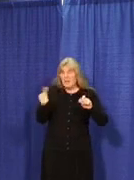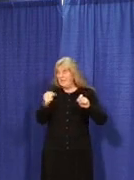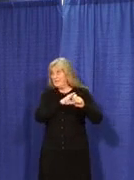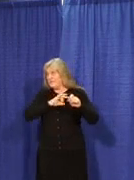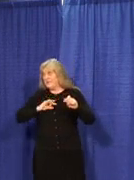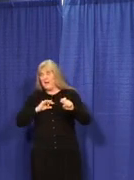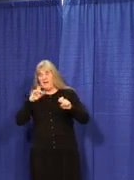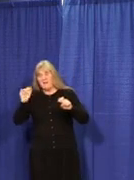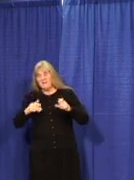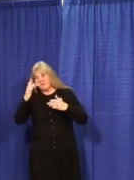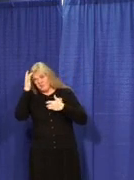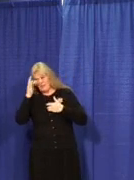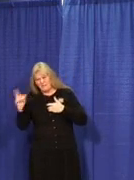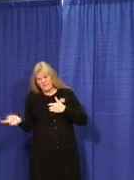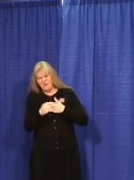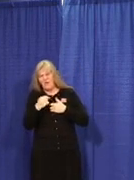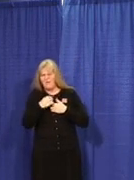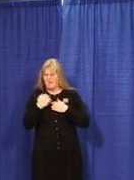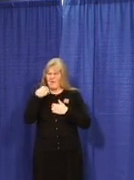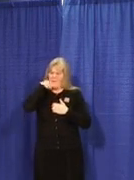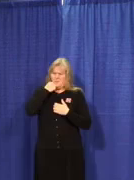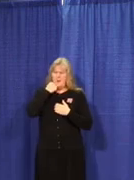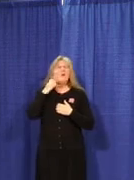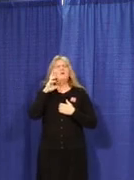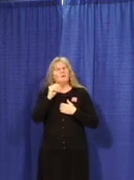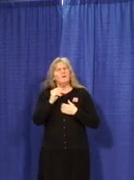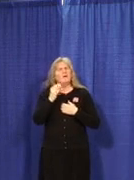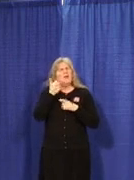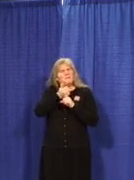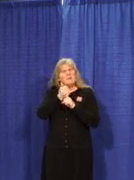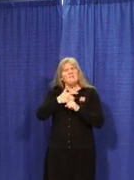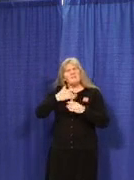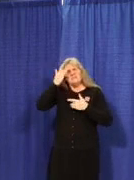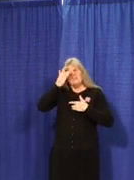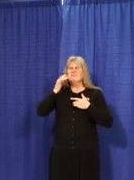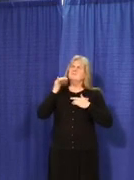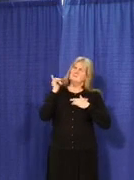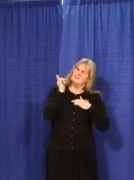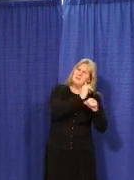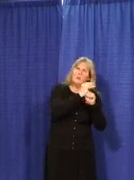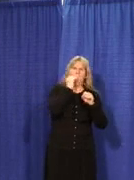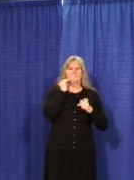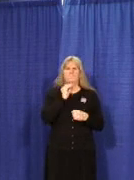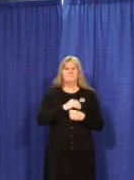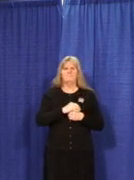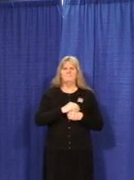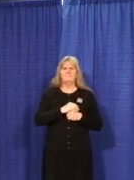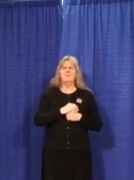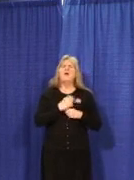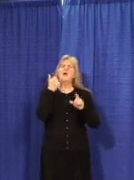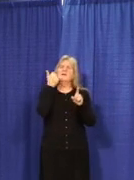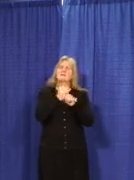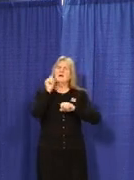If you feel so good is extremely important that you stay home. Use the self-assessment tool and